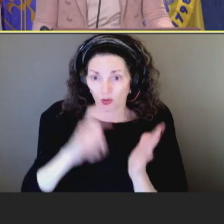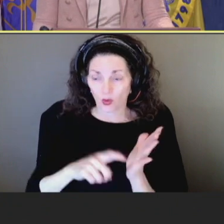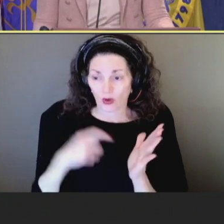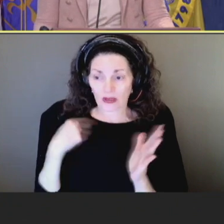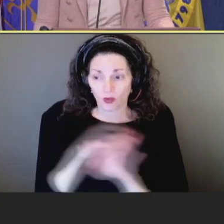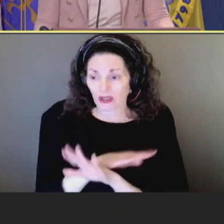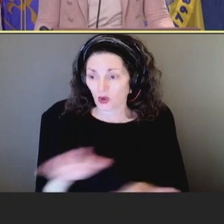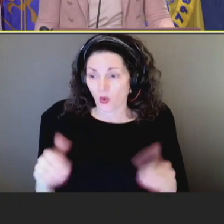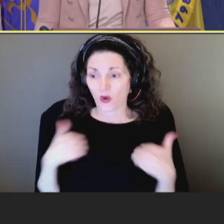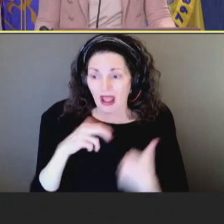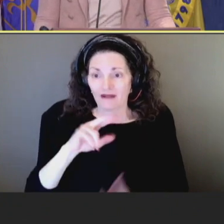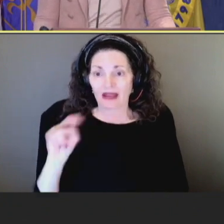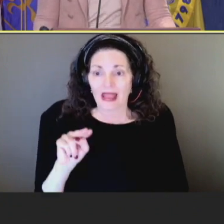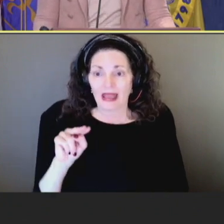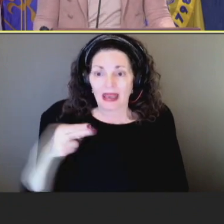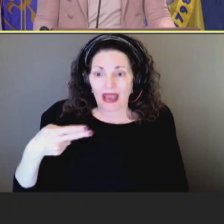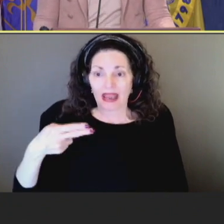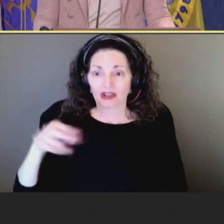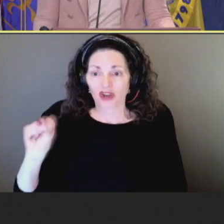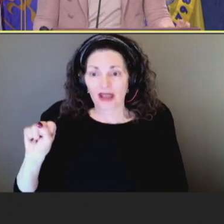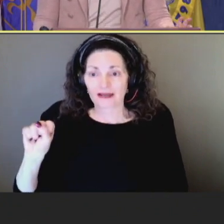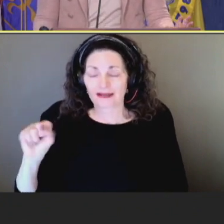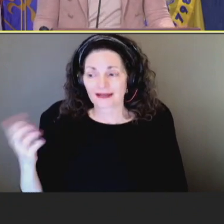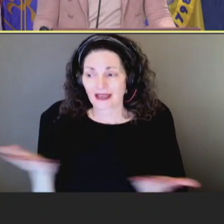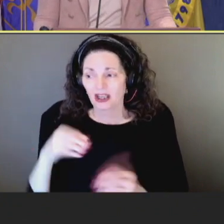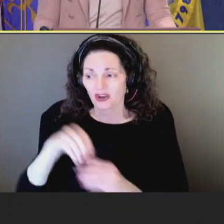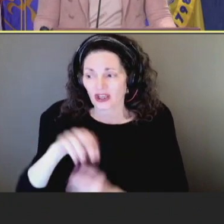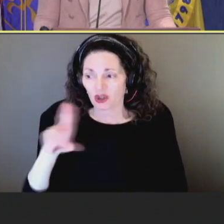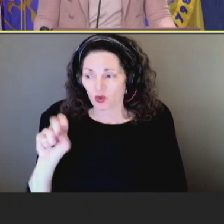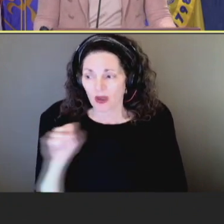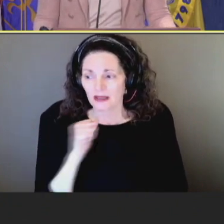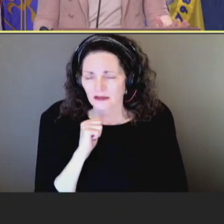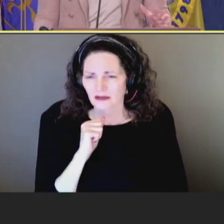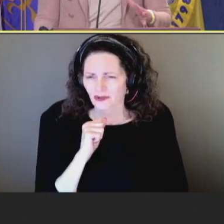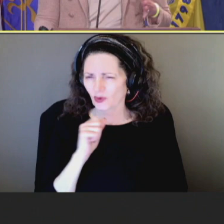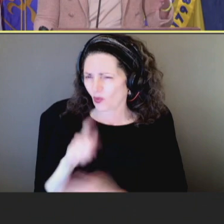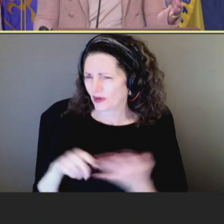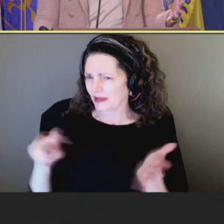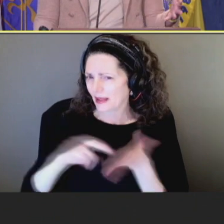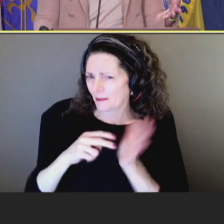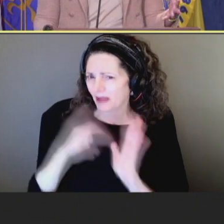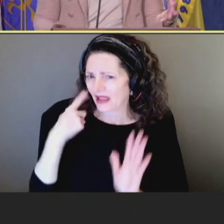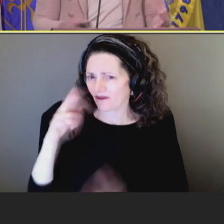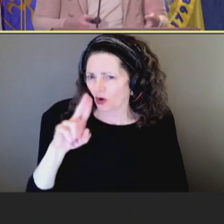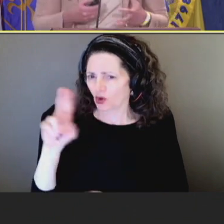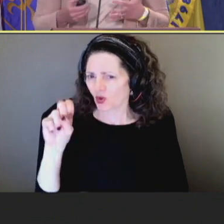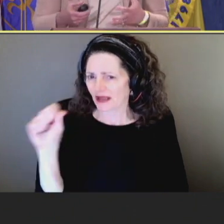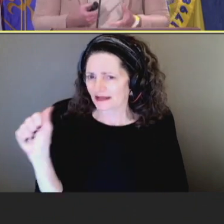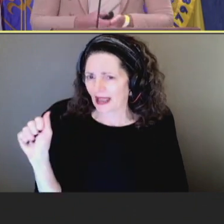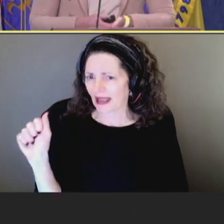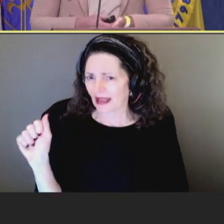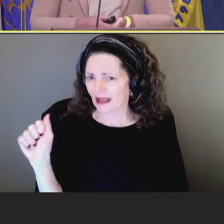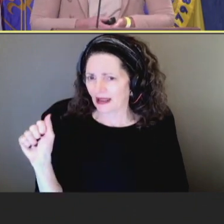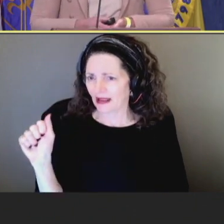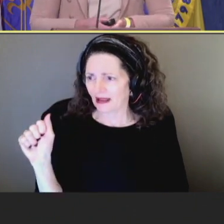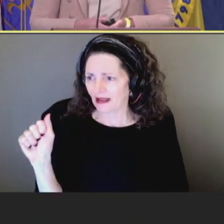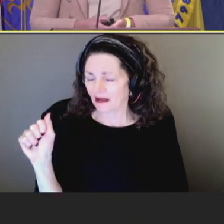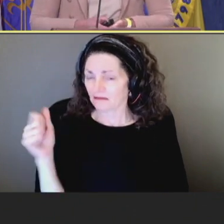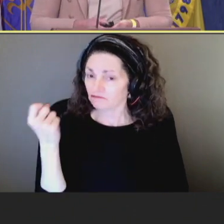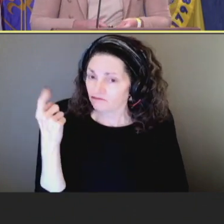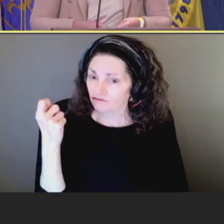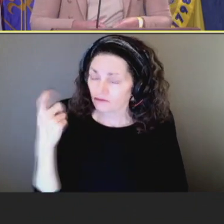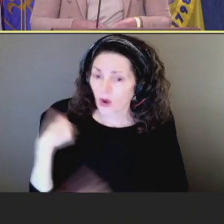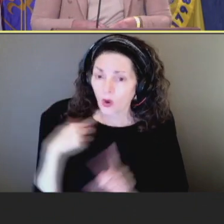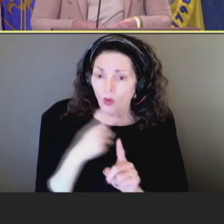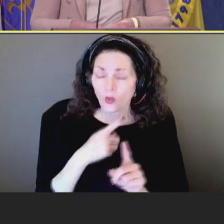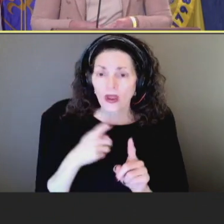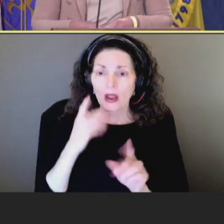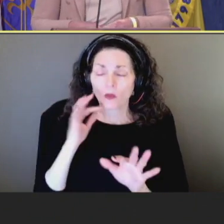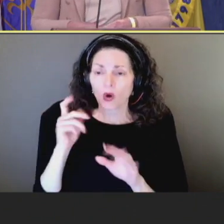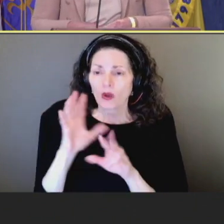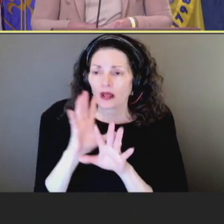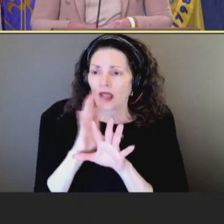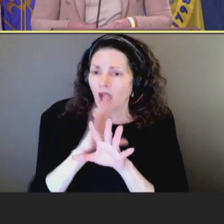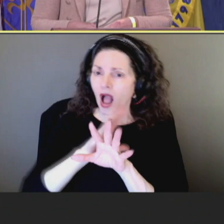US? So, well, we're ahead of the world or in step on COVID-19 vaccine development. I would